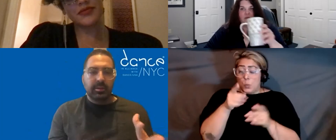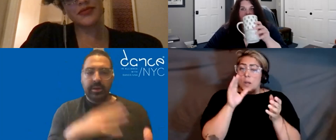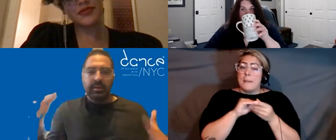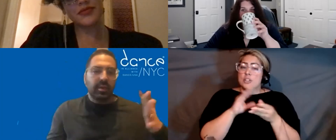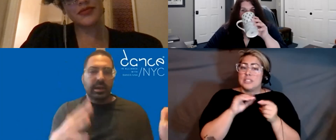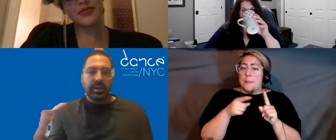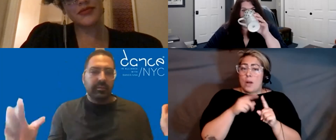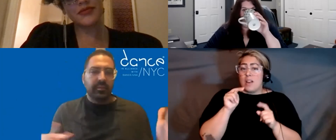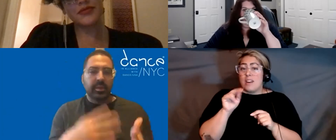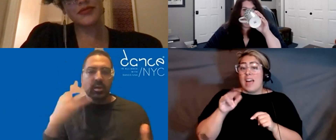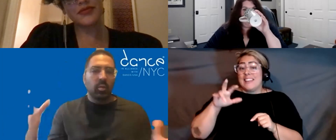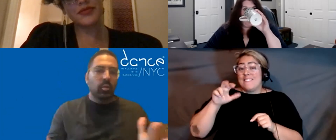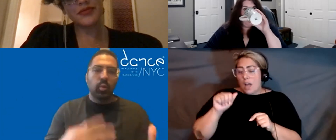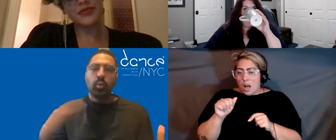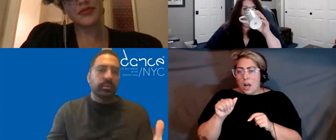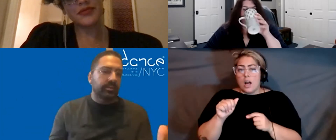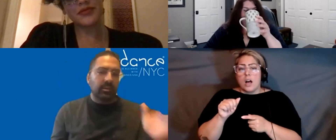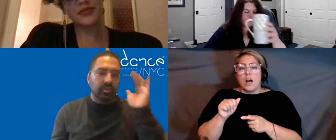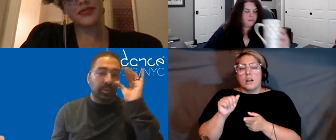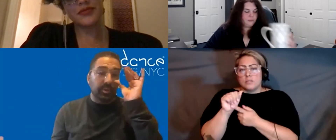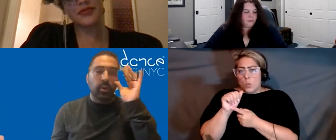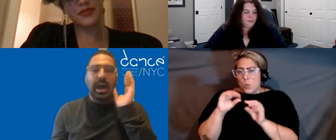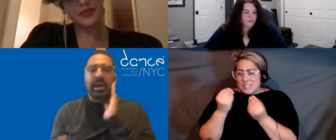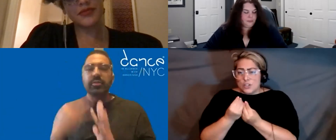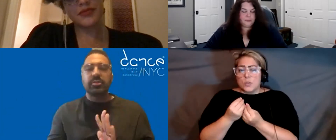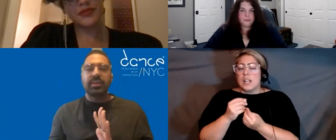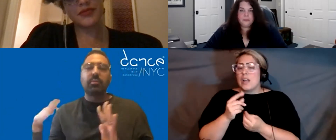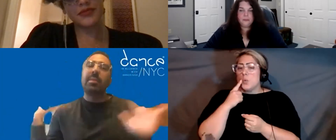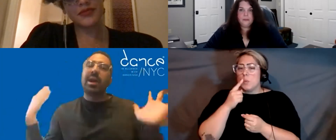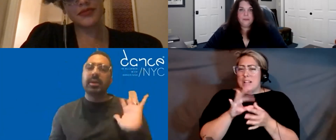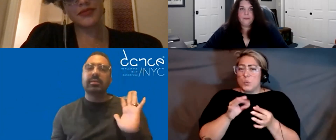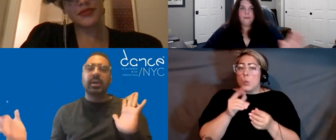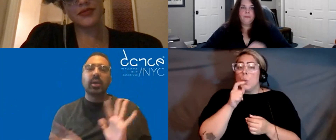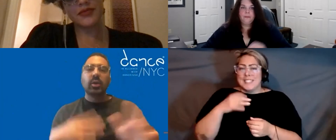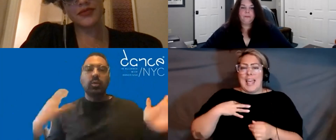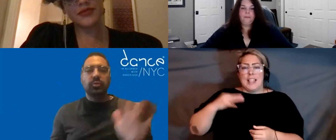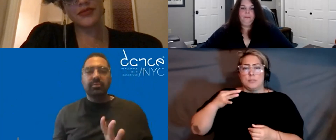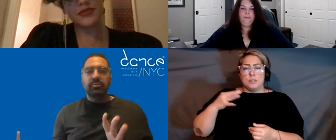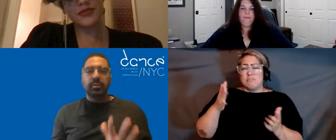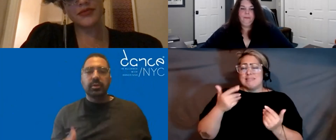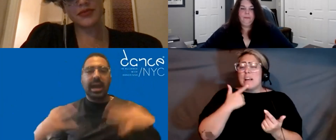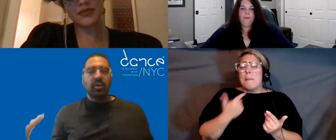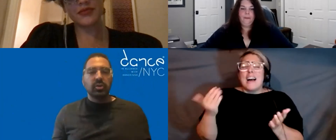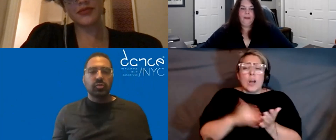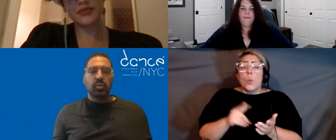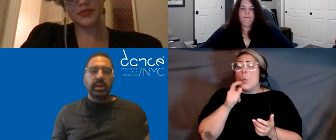about NYIVA and he was eligible. If you can remind us who is eligible and how do you join. How do you get involved